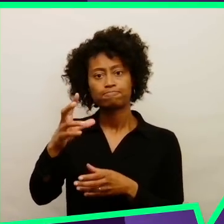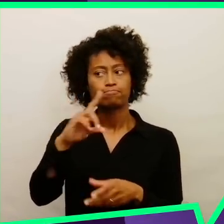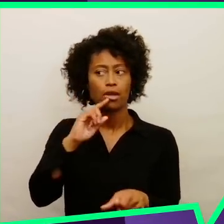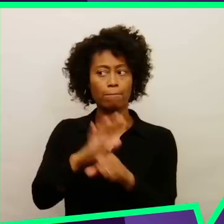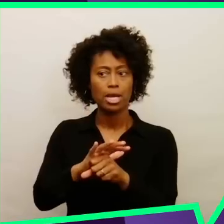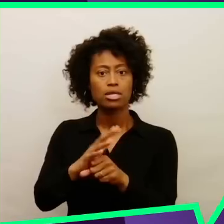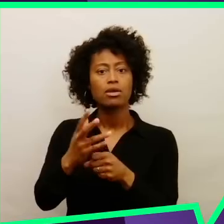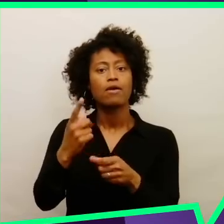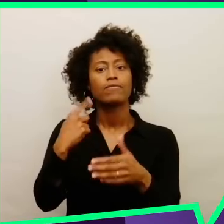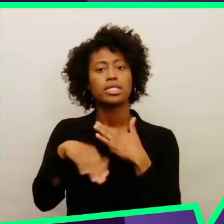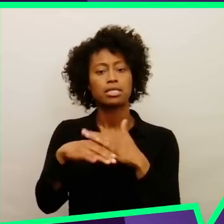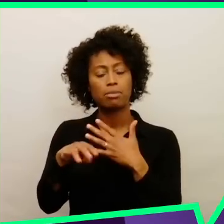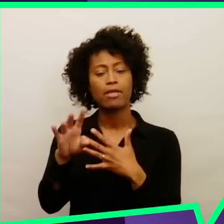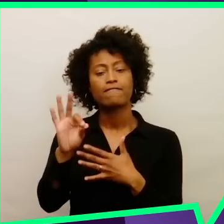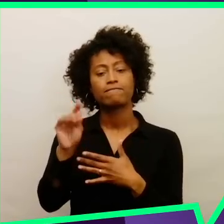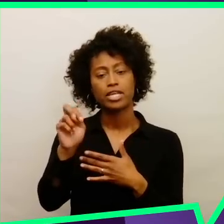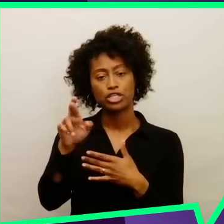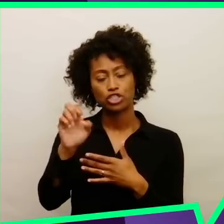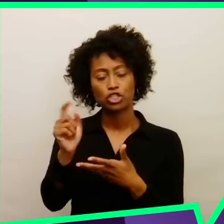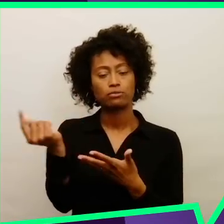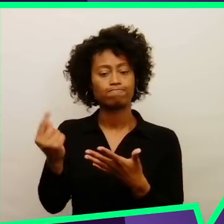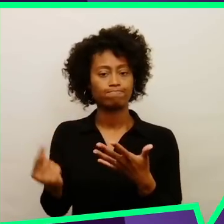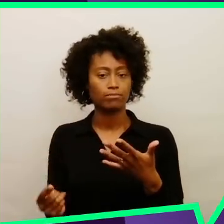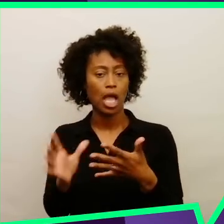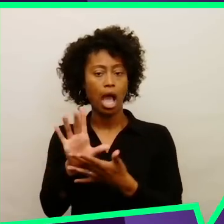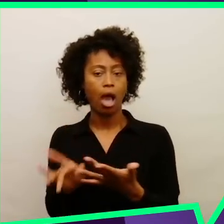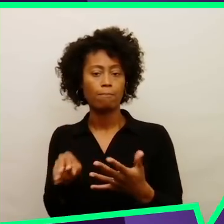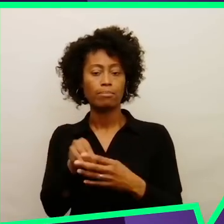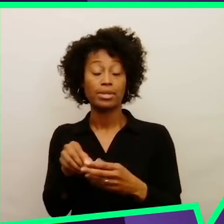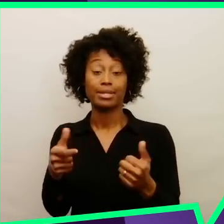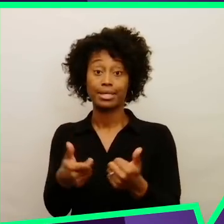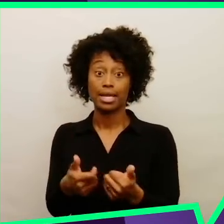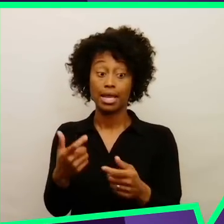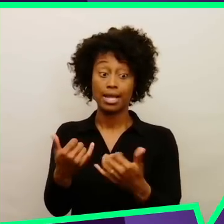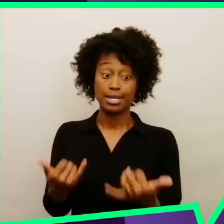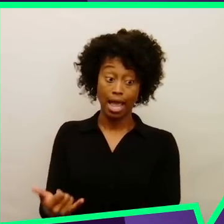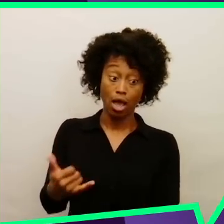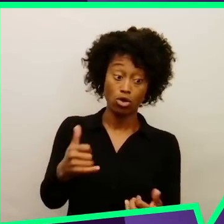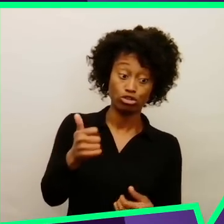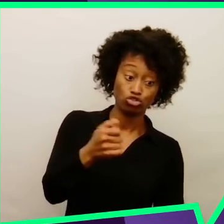On a broad level, Xbox has been committed to a lot of accessibility features